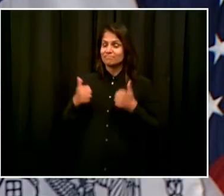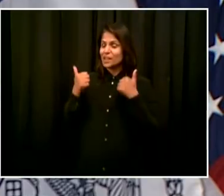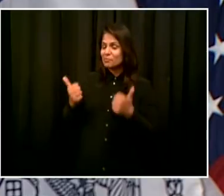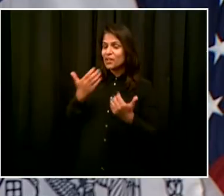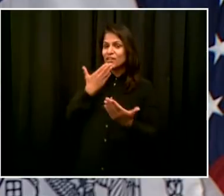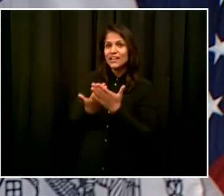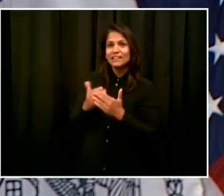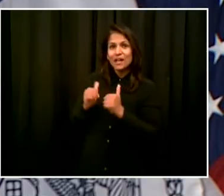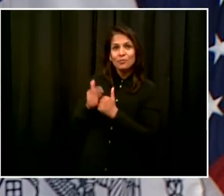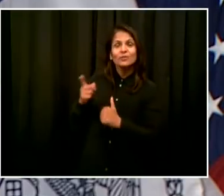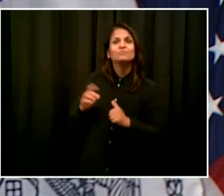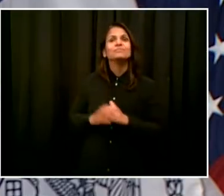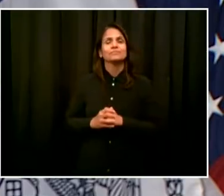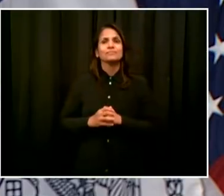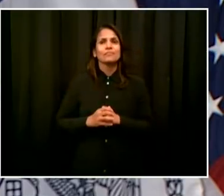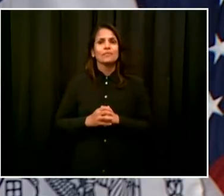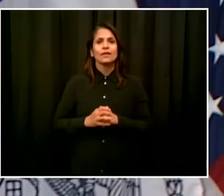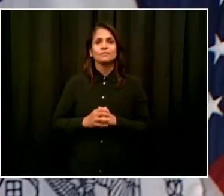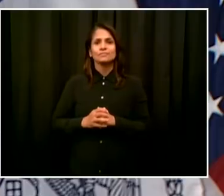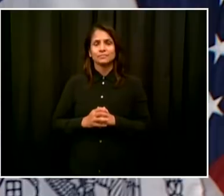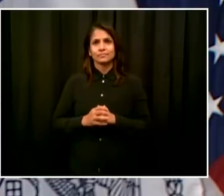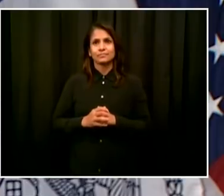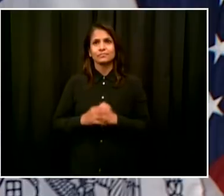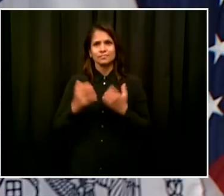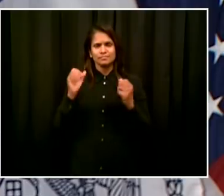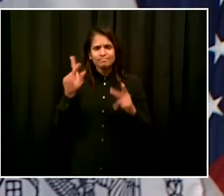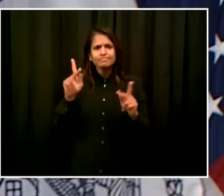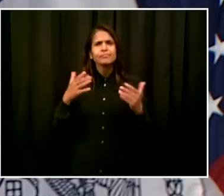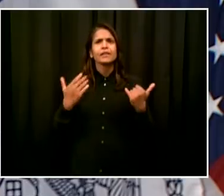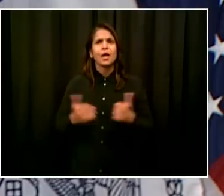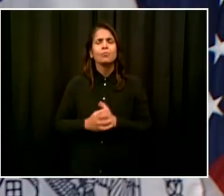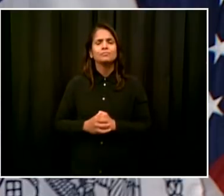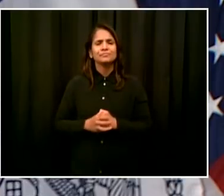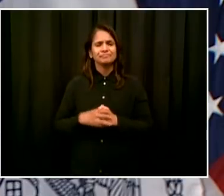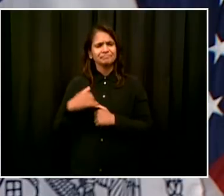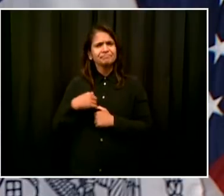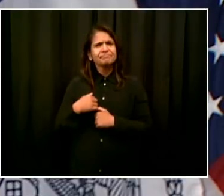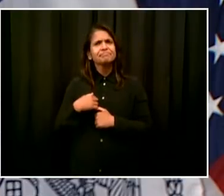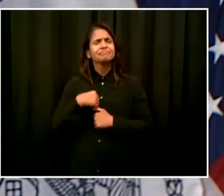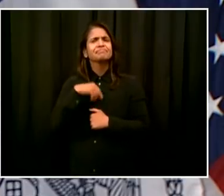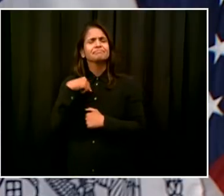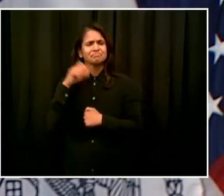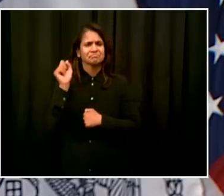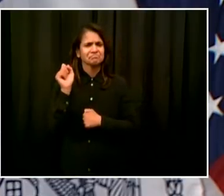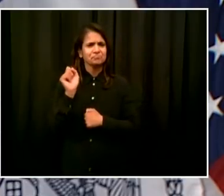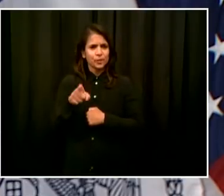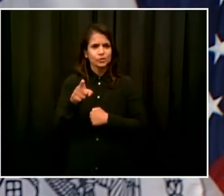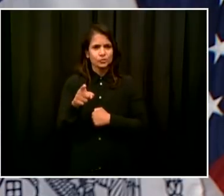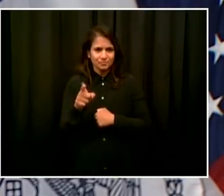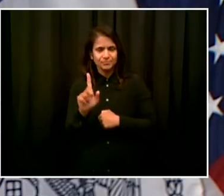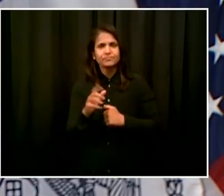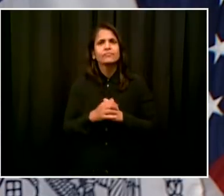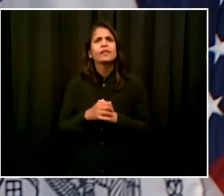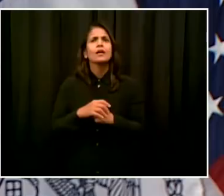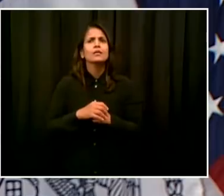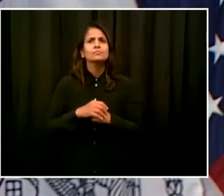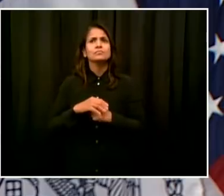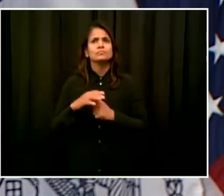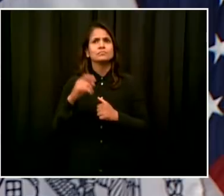GOOD MORNING, MR. MAYOR. HOW YOU DOING? GOOD, JoANNE, HOW ARE YOU? I'M FINE.